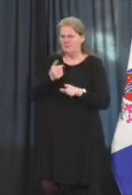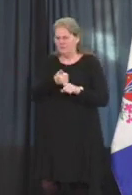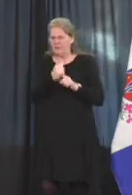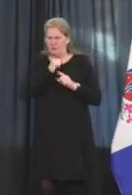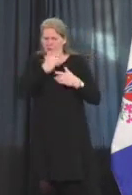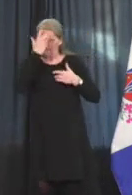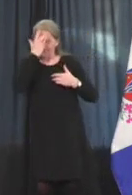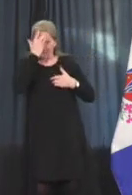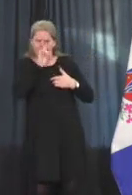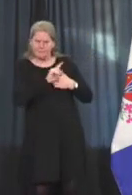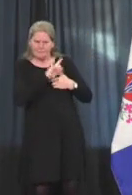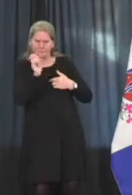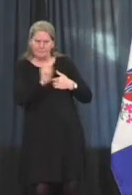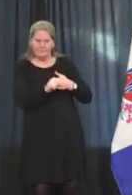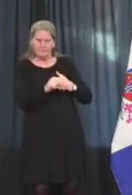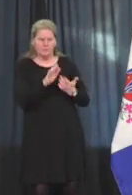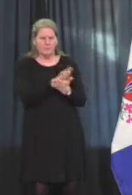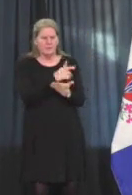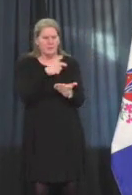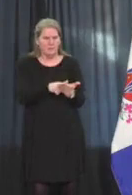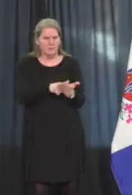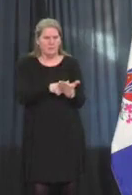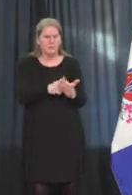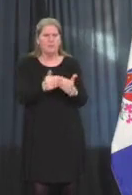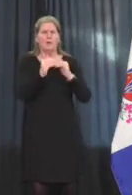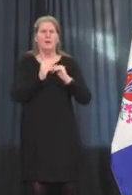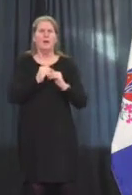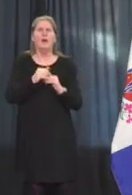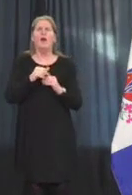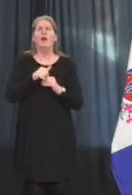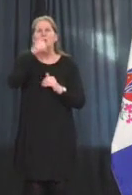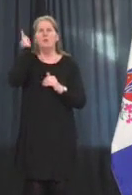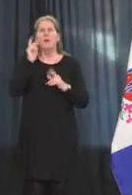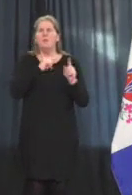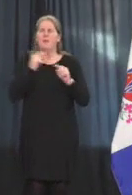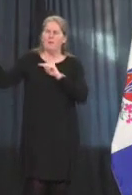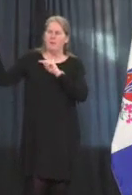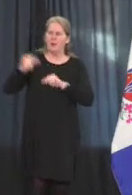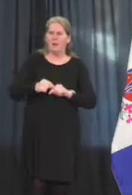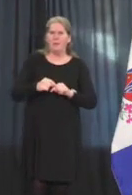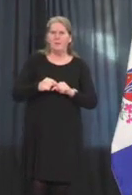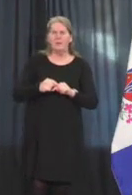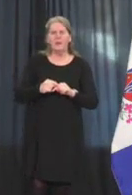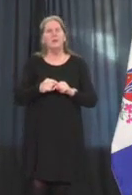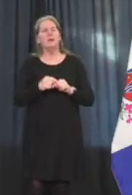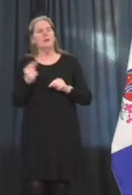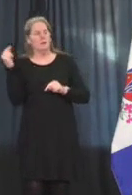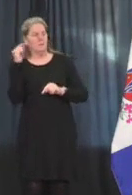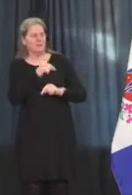FOR YUKONERS RETURNING HOME AND FOR ESSENTIAL WORKERS, THEY MUST SELF-ISOLATE FOR 14 DAYS.